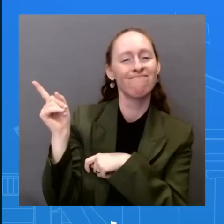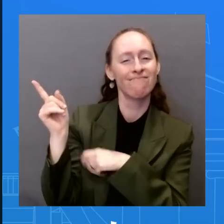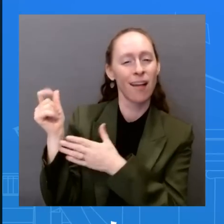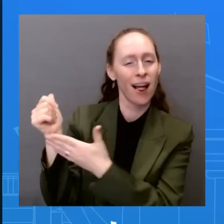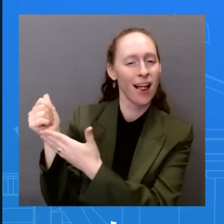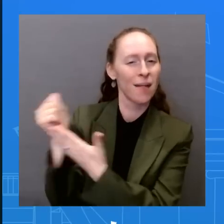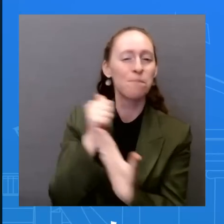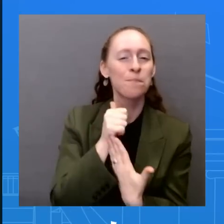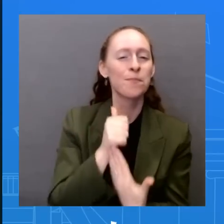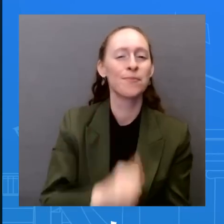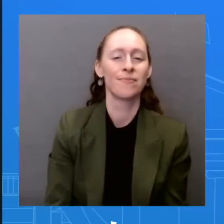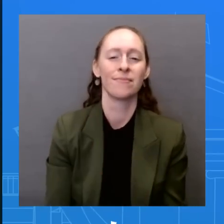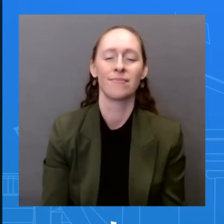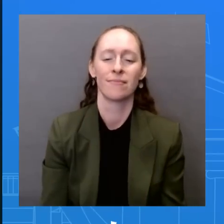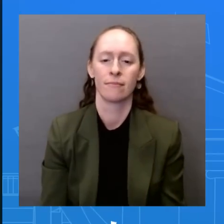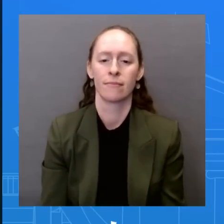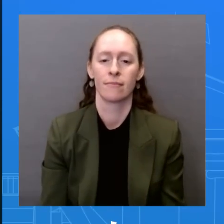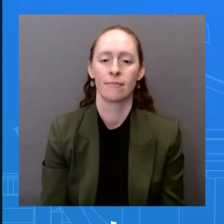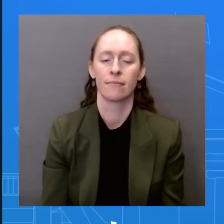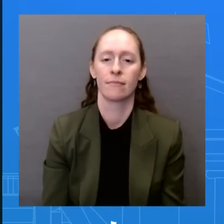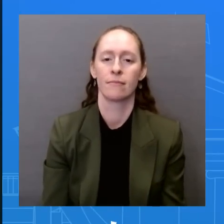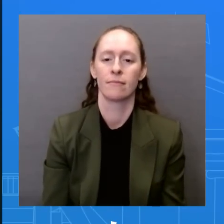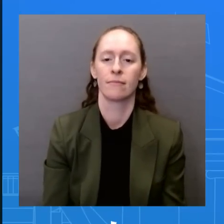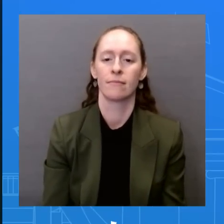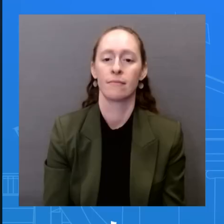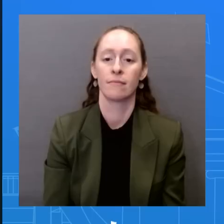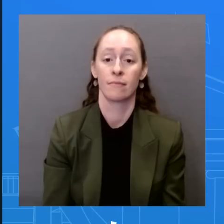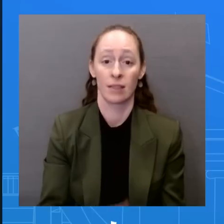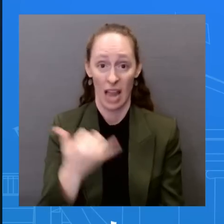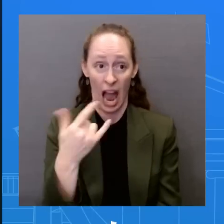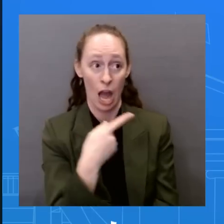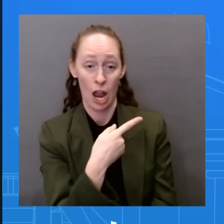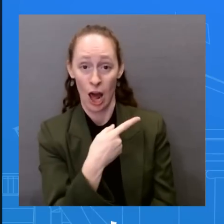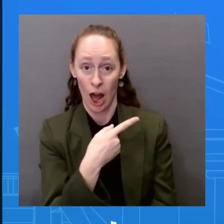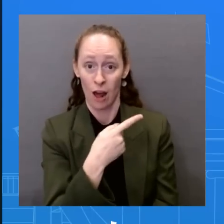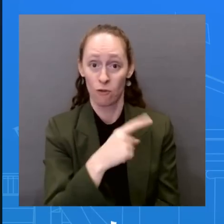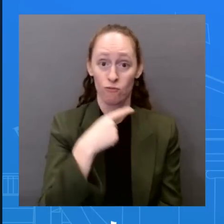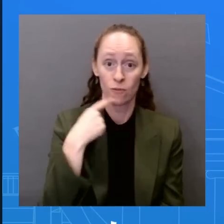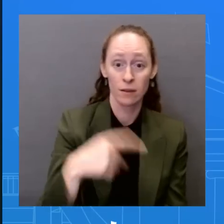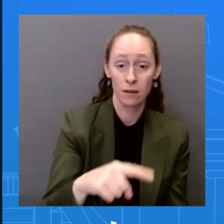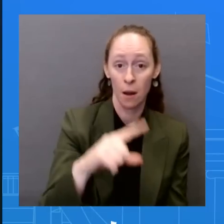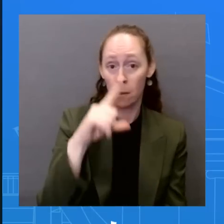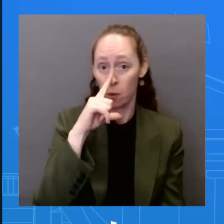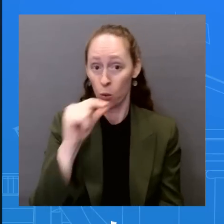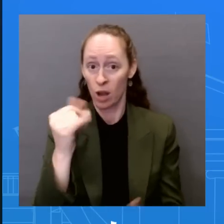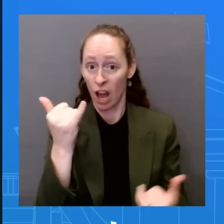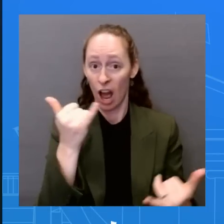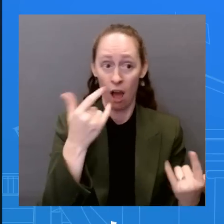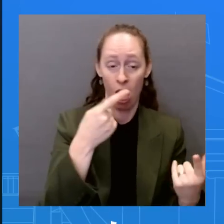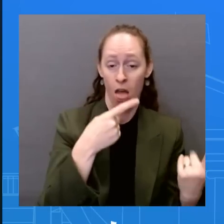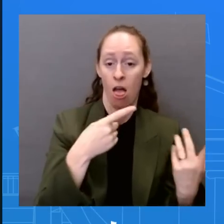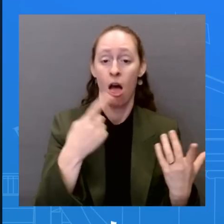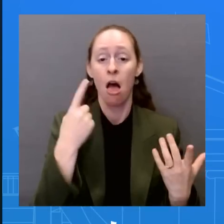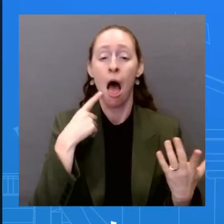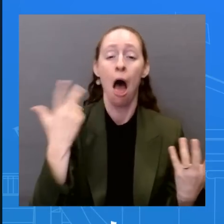that the Kremlin thought it was going to do is divide the West, make NATO weaker, and it did the complete opposite.